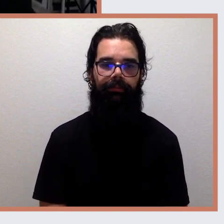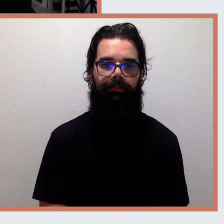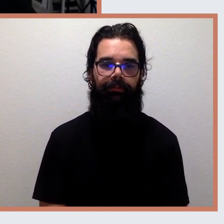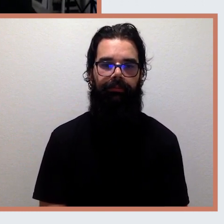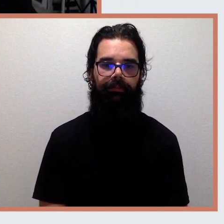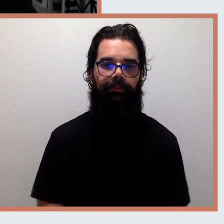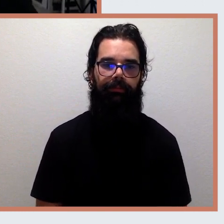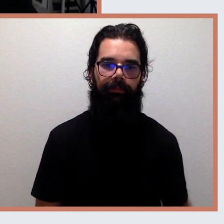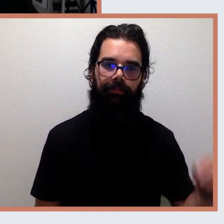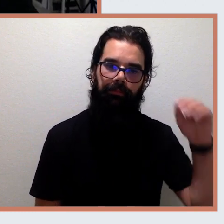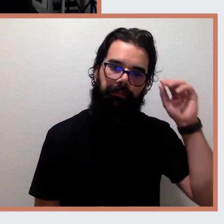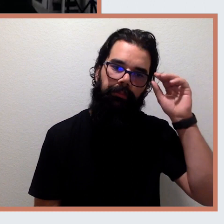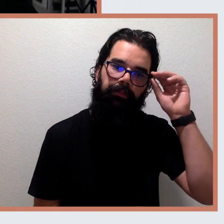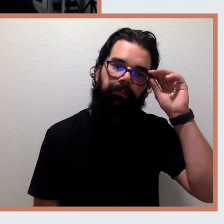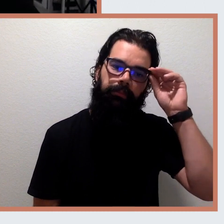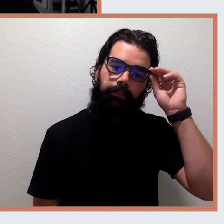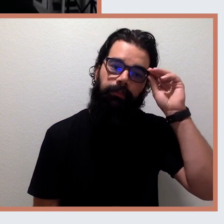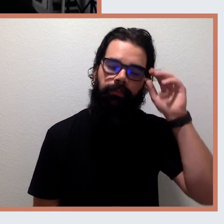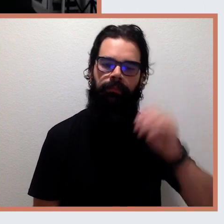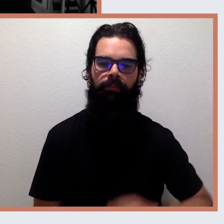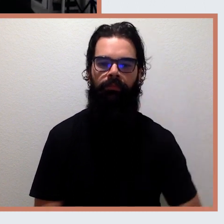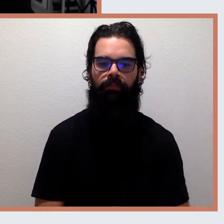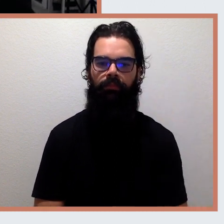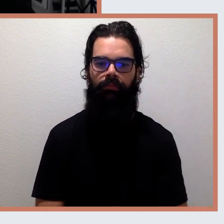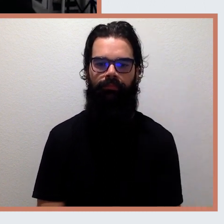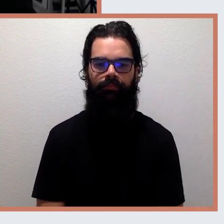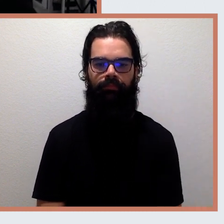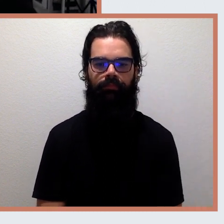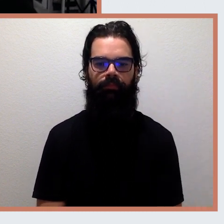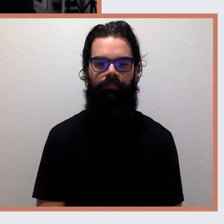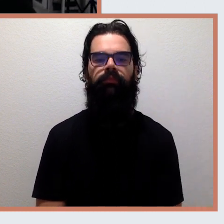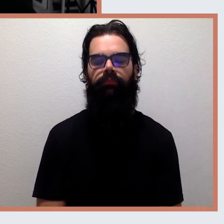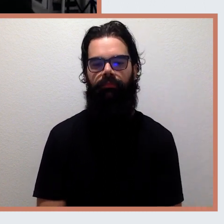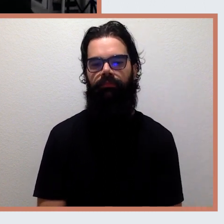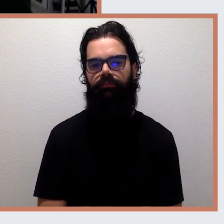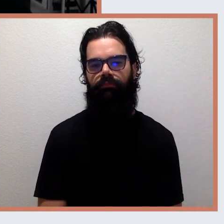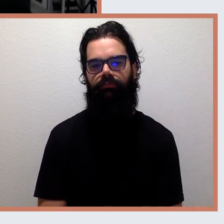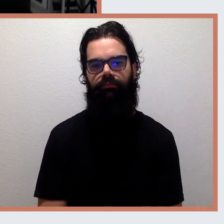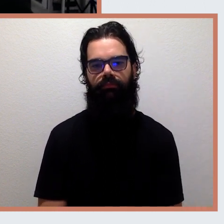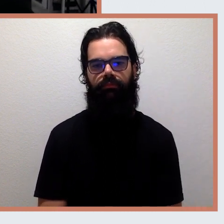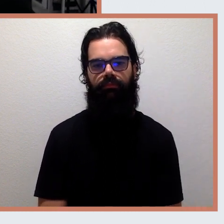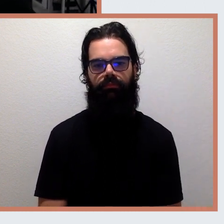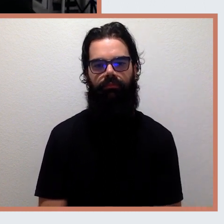Yeah. There's a lot of different opinions on that movie.